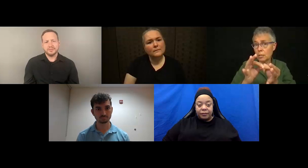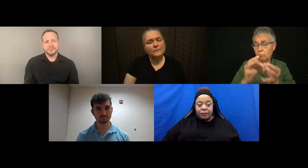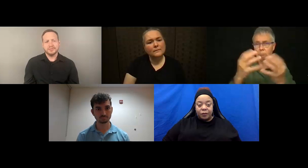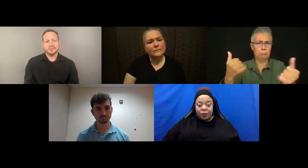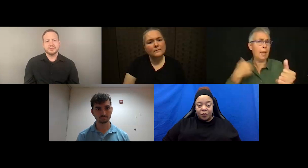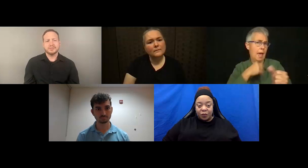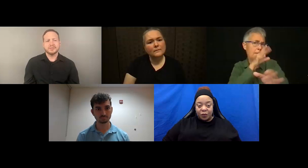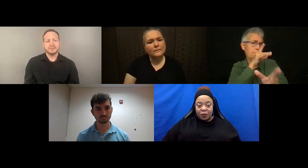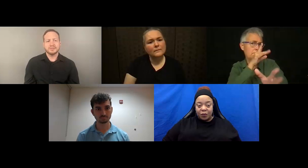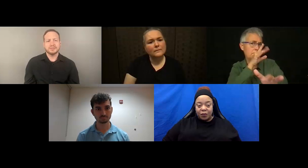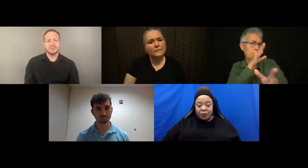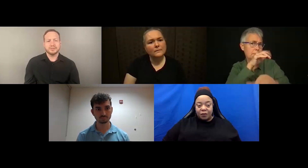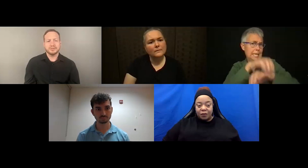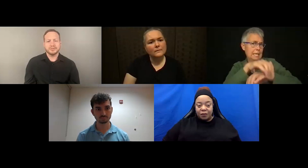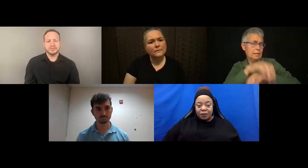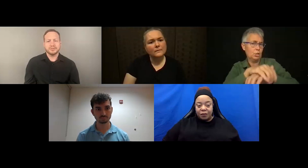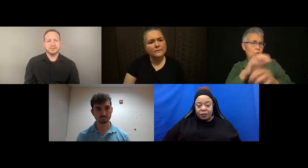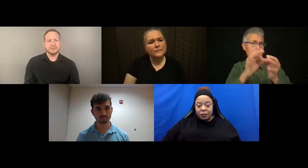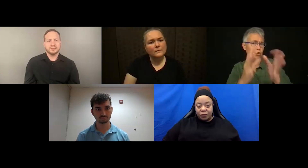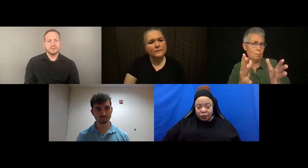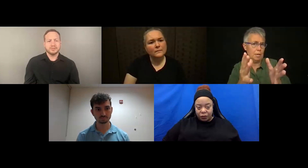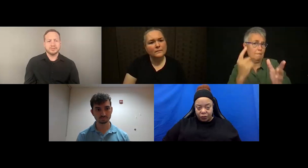be talking about AI interpreting. We do have interpreters here